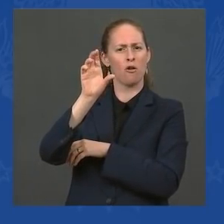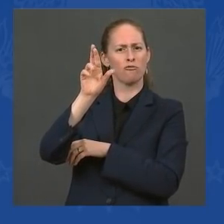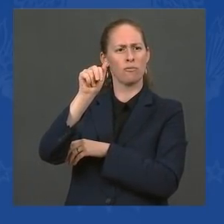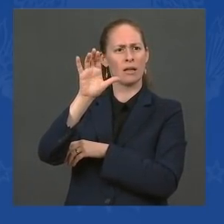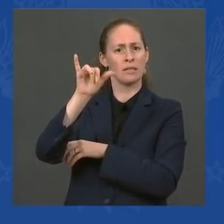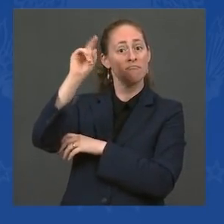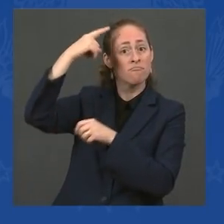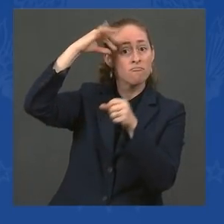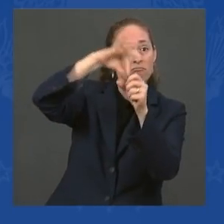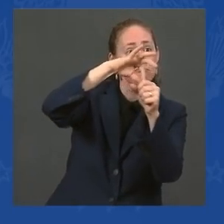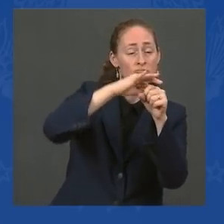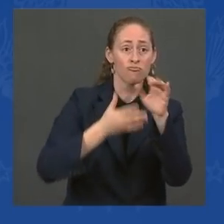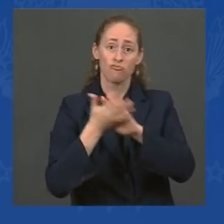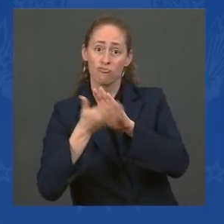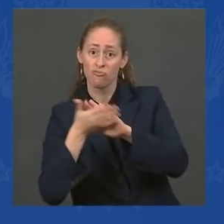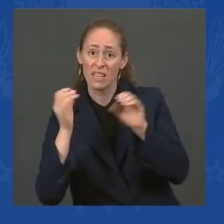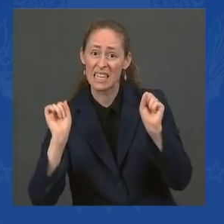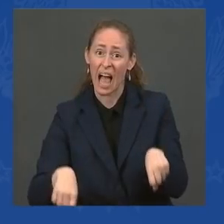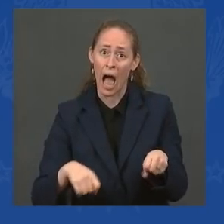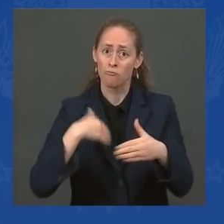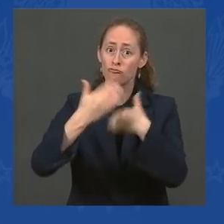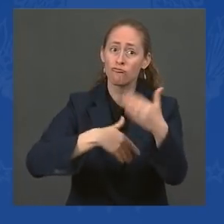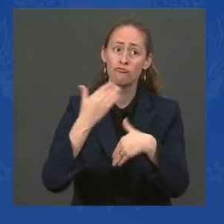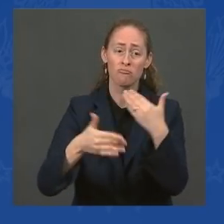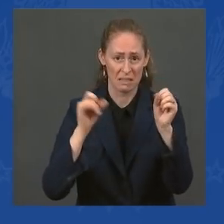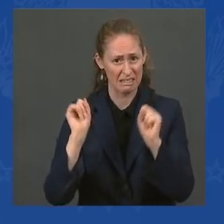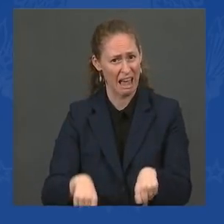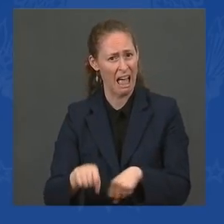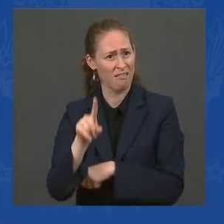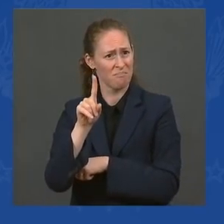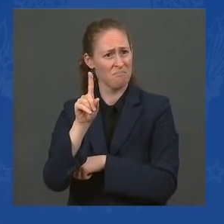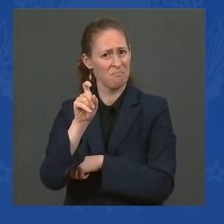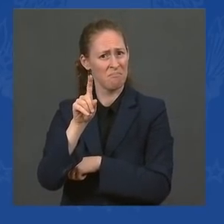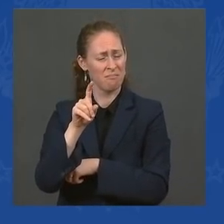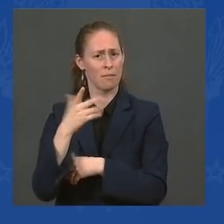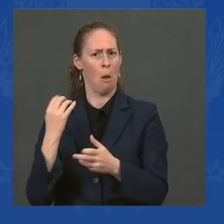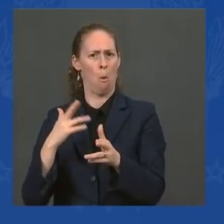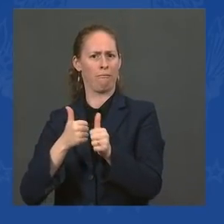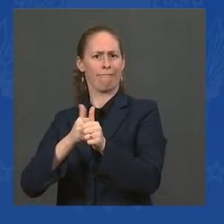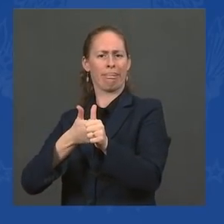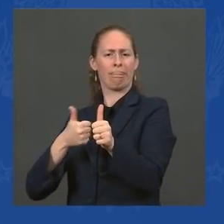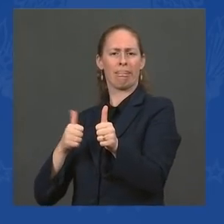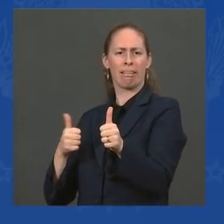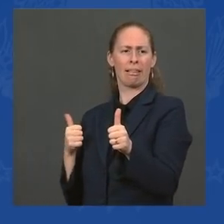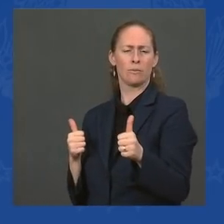And I can tell you a couple of the folks I've had a lot of -- spent a lot of time with of late --